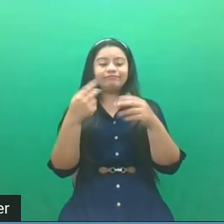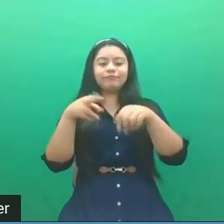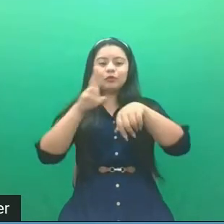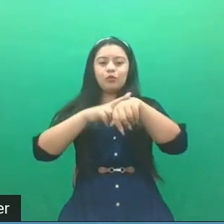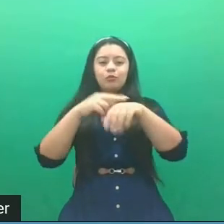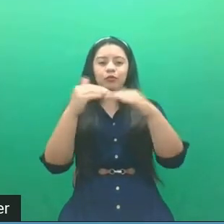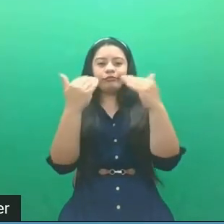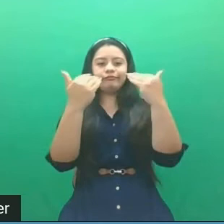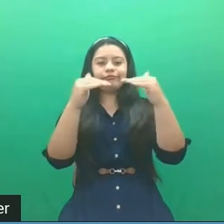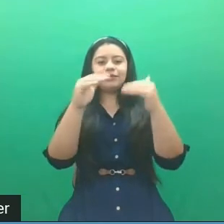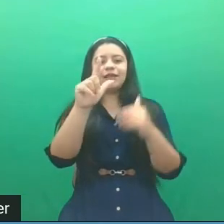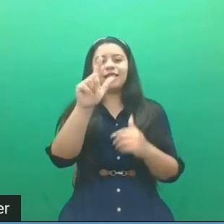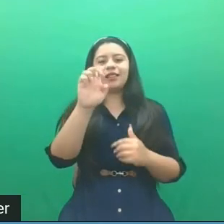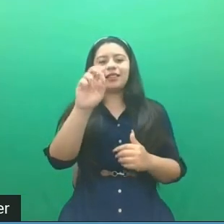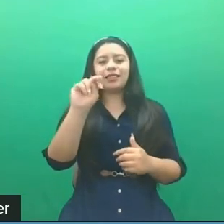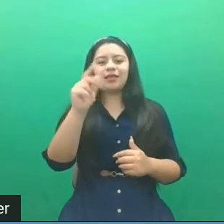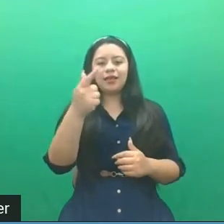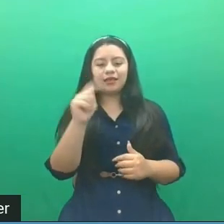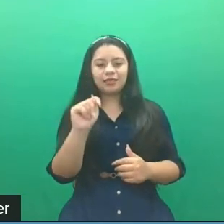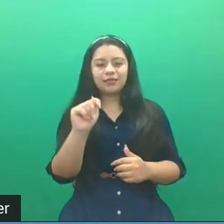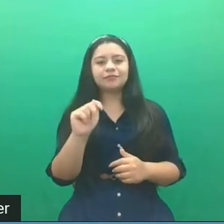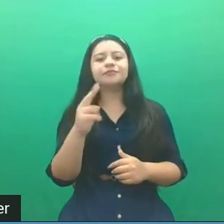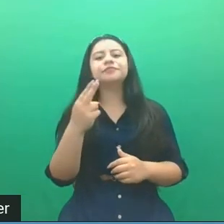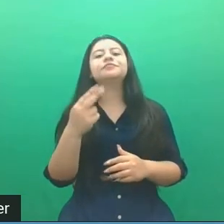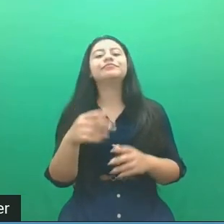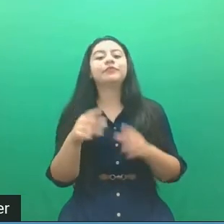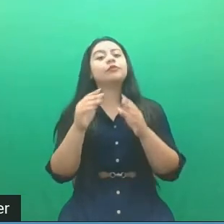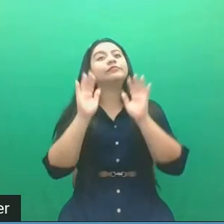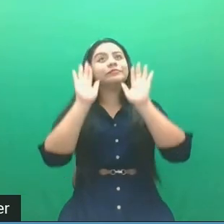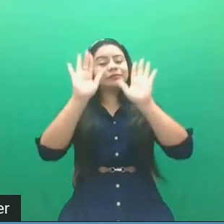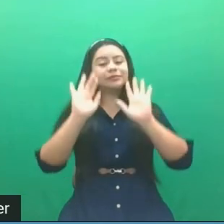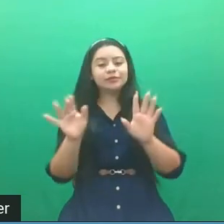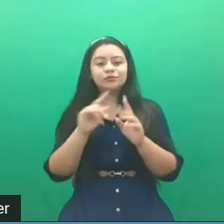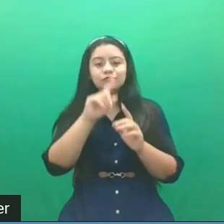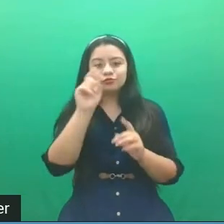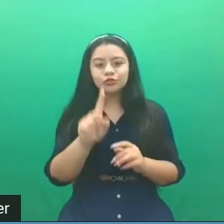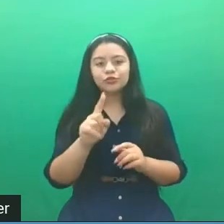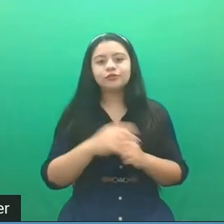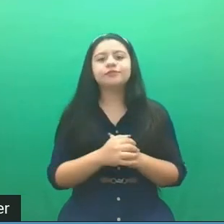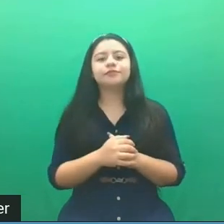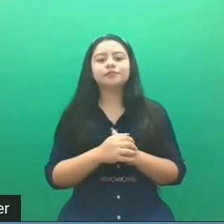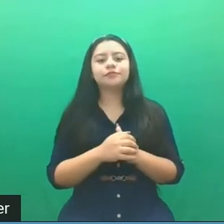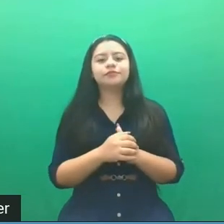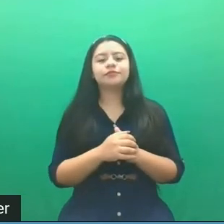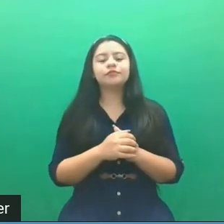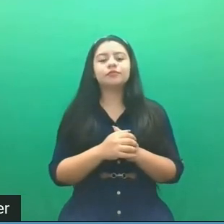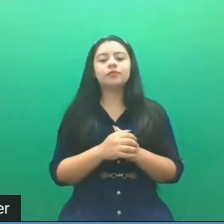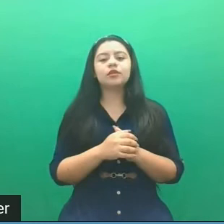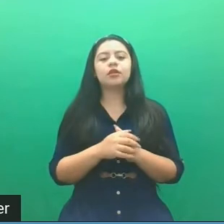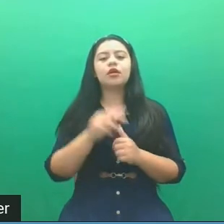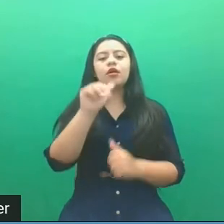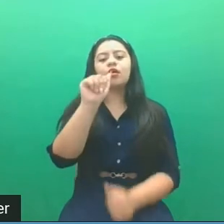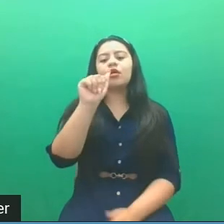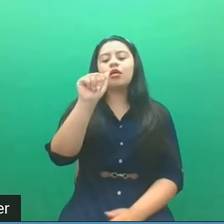question. I have that one. Ihis is a fantastic question. So alternative text is used for a couple